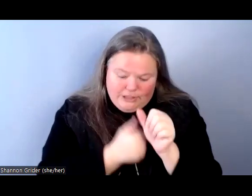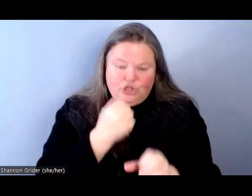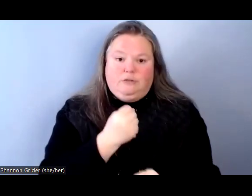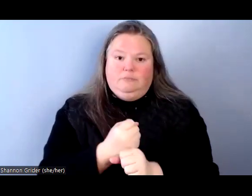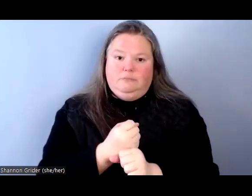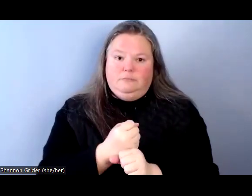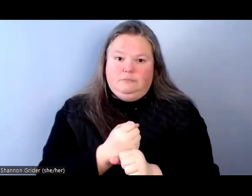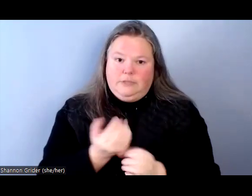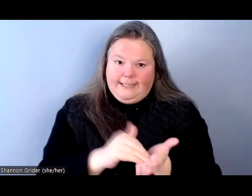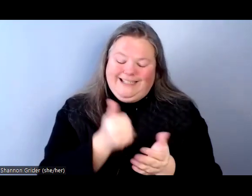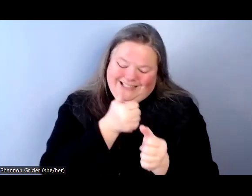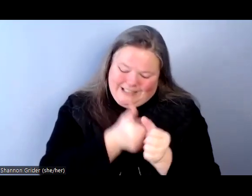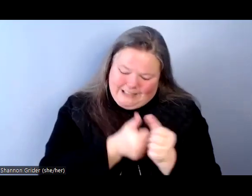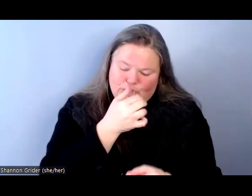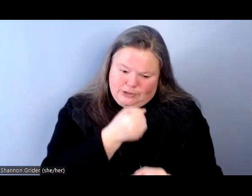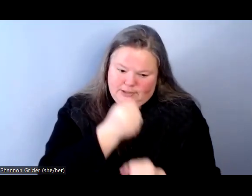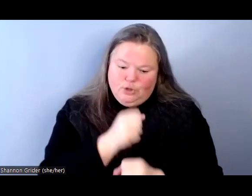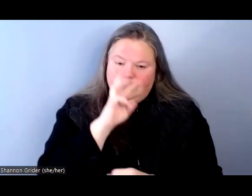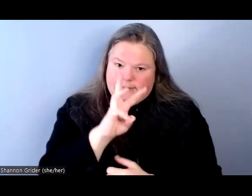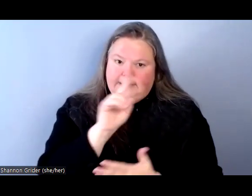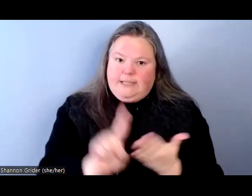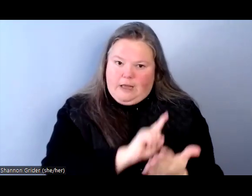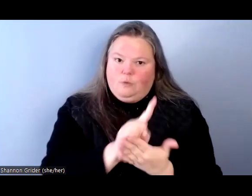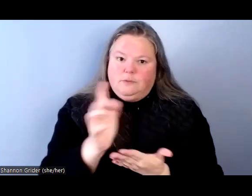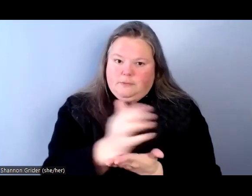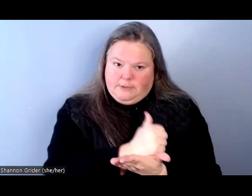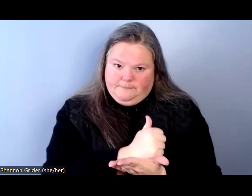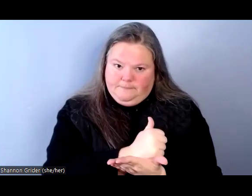each year.